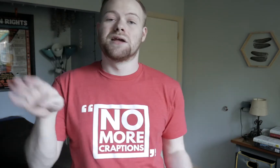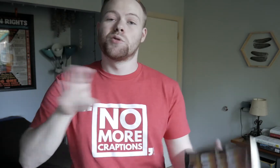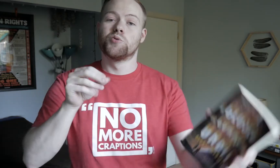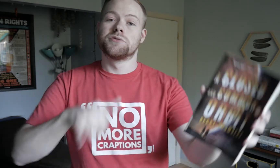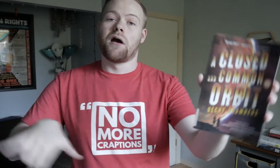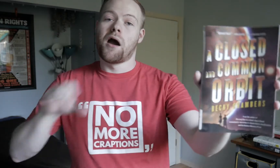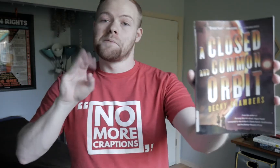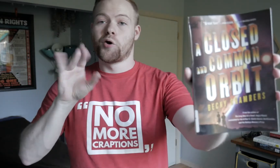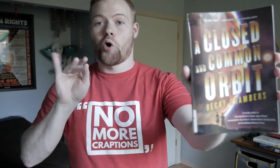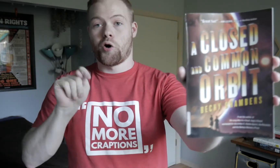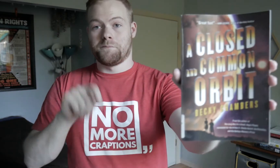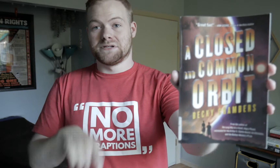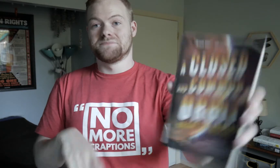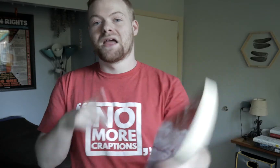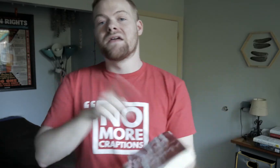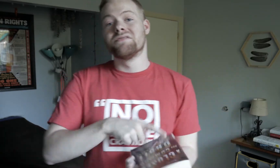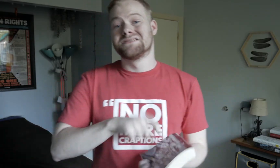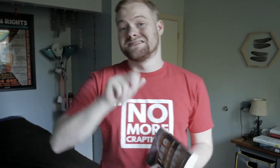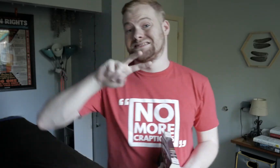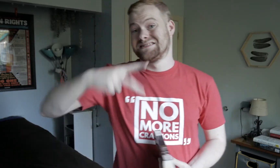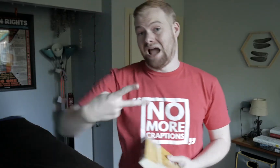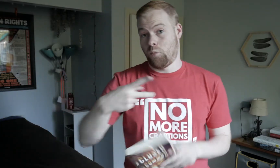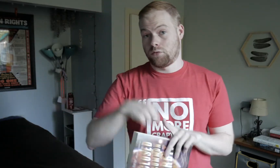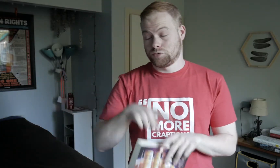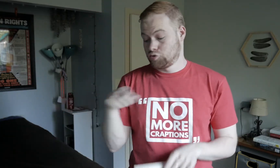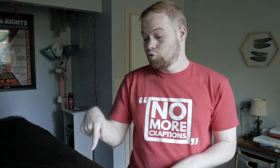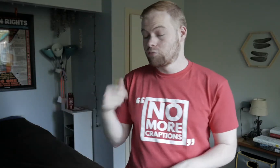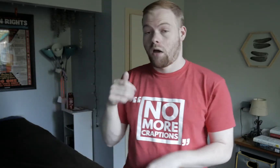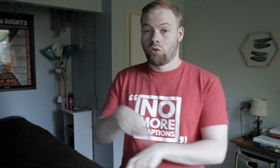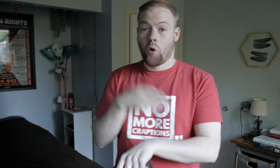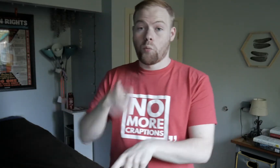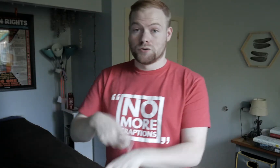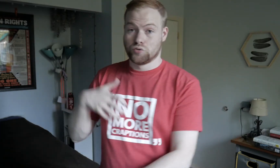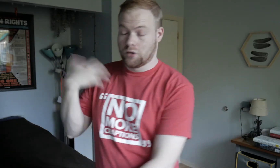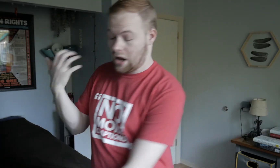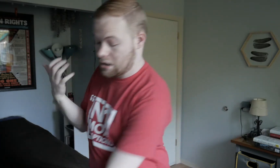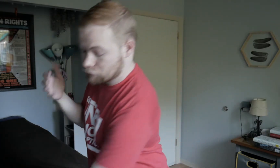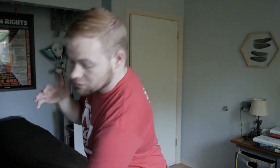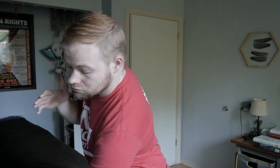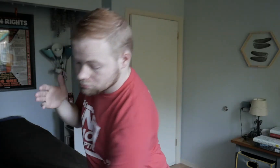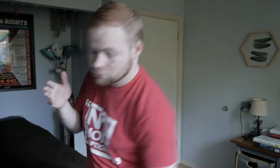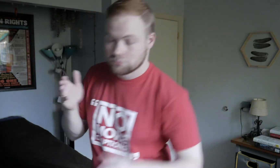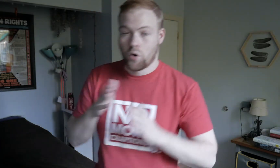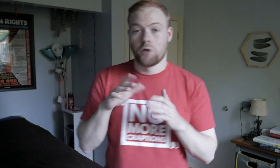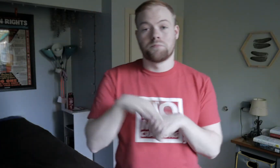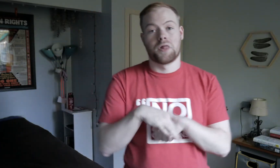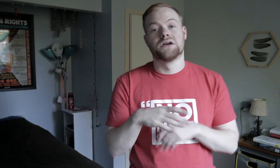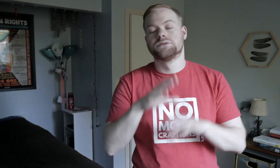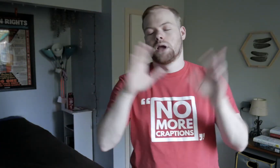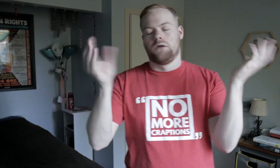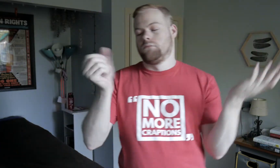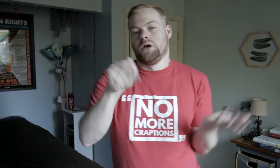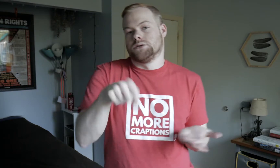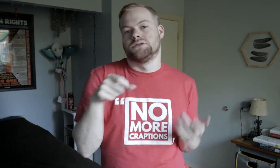A Closed and Common Orbit. This is the second one to The Long Way to a Small, Angry Planet, and yes.